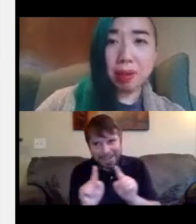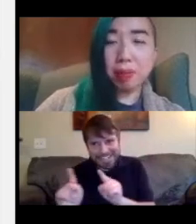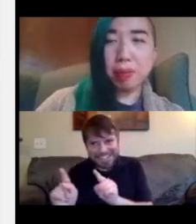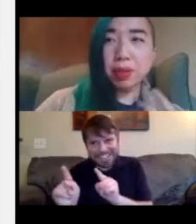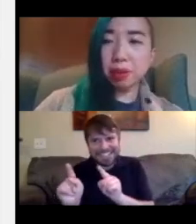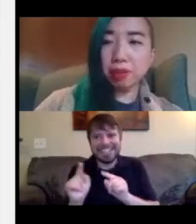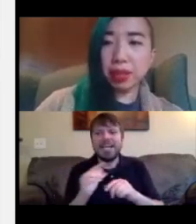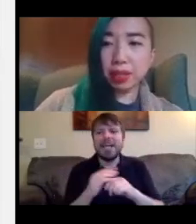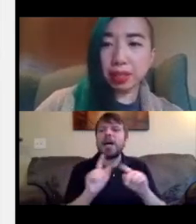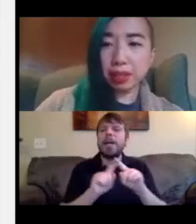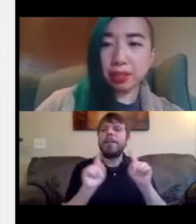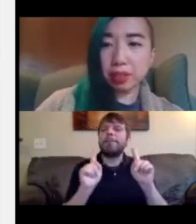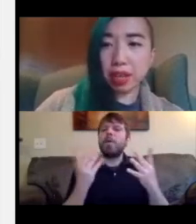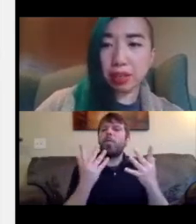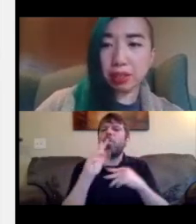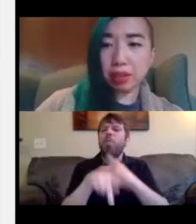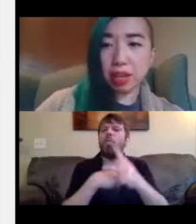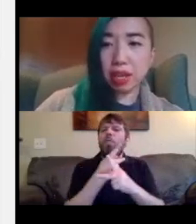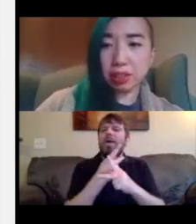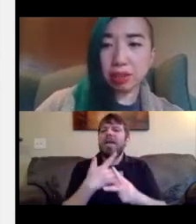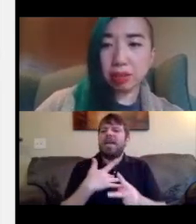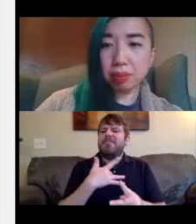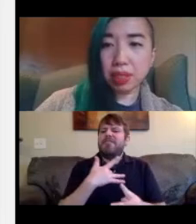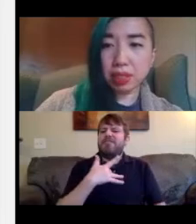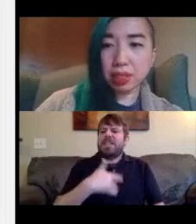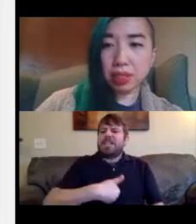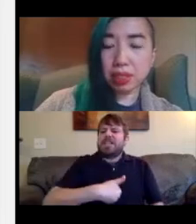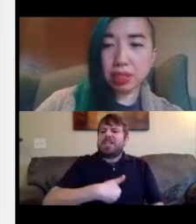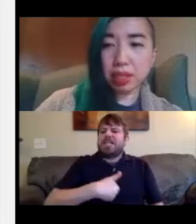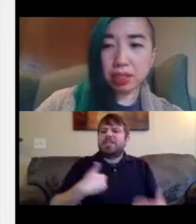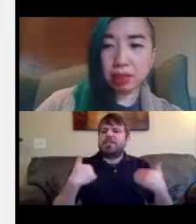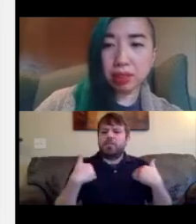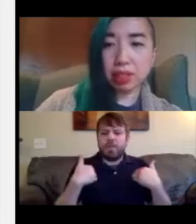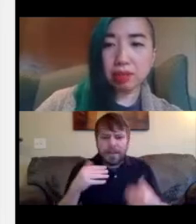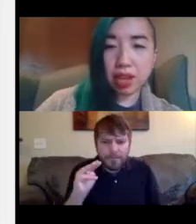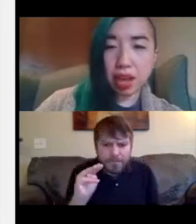but what sort of feeling do you get? Ok so so Marina says, yes, feeling of death.